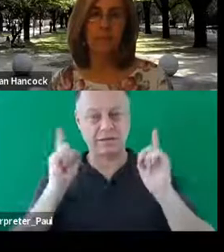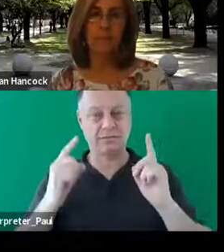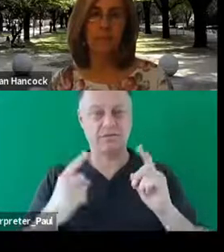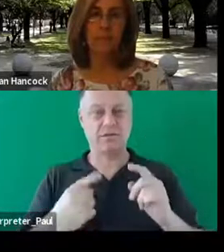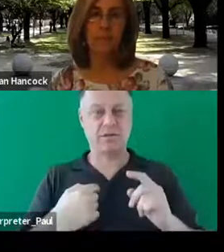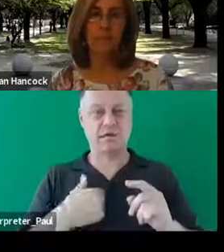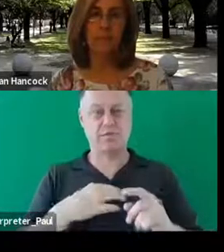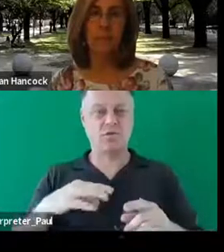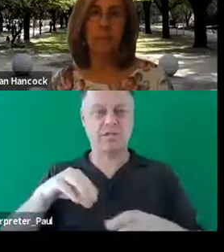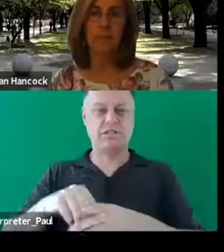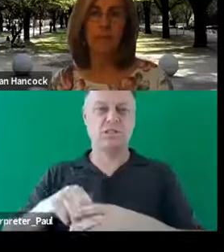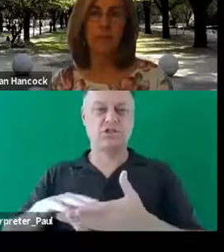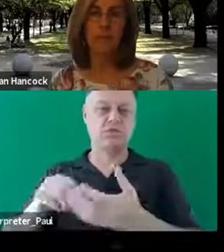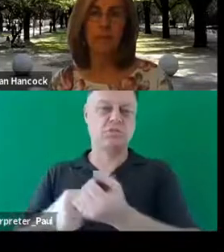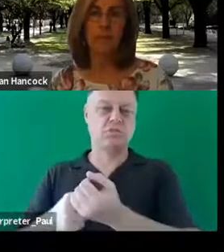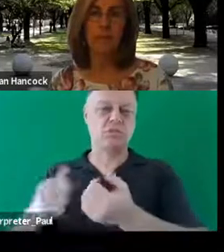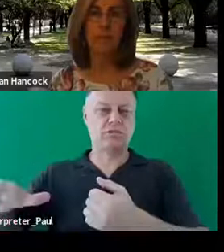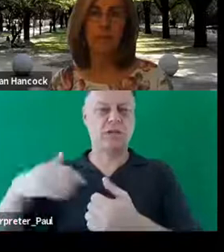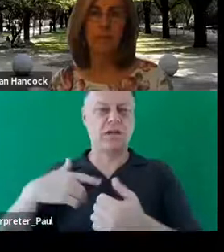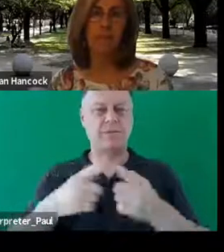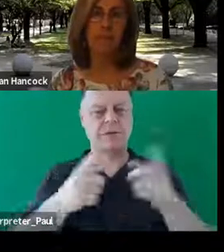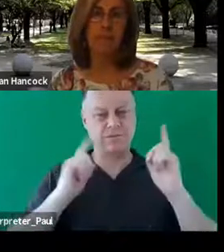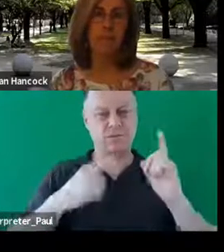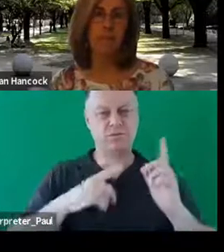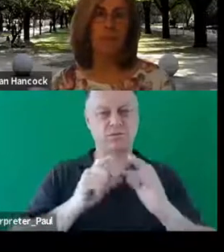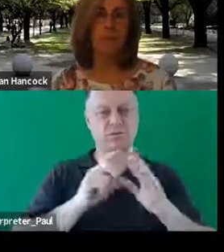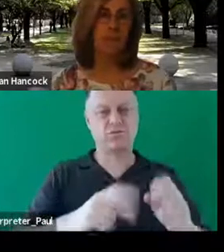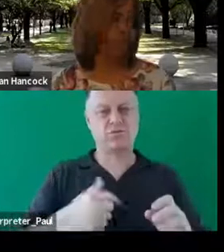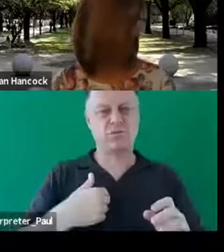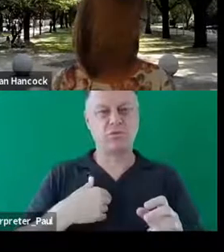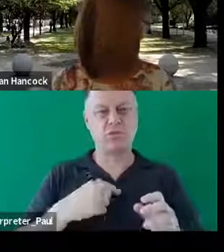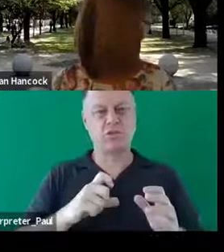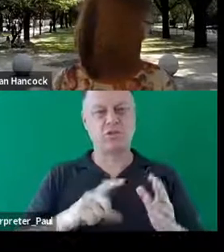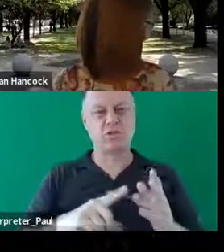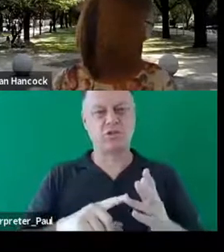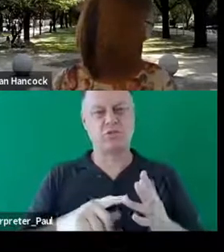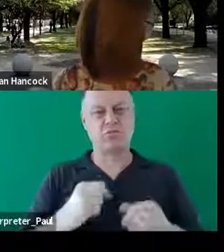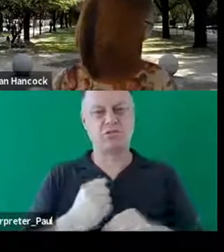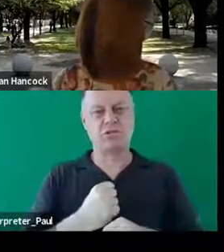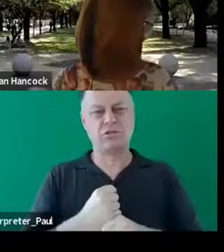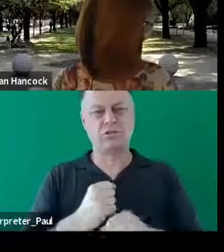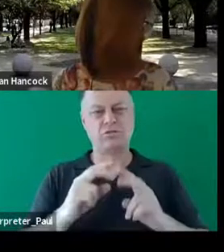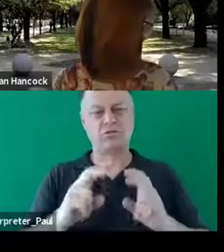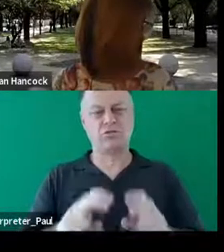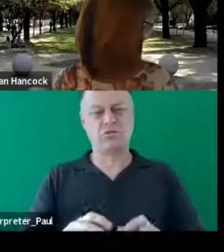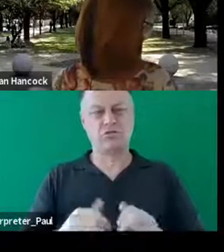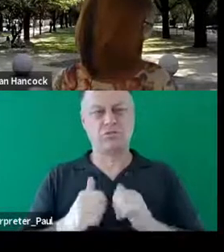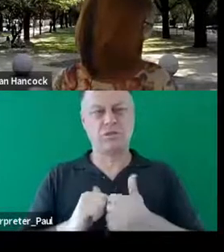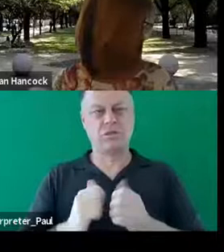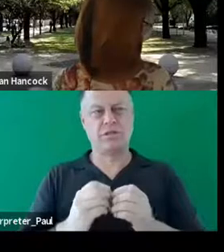separately and we are a co-production research partner with Autism CRC and A-Skills forms a